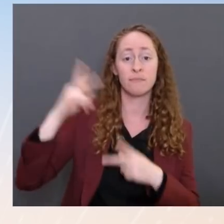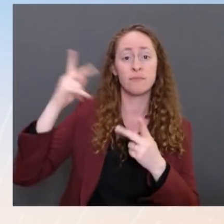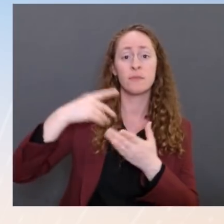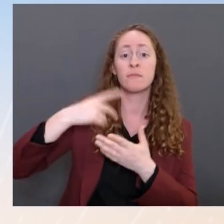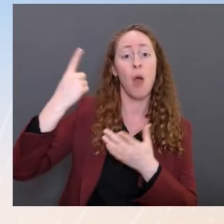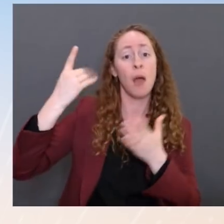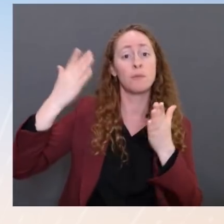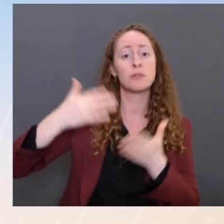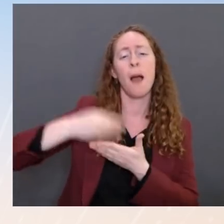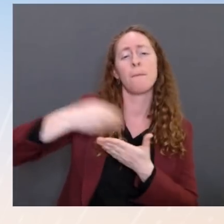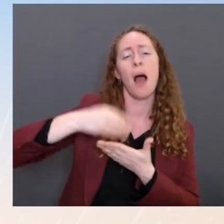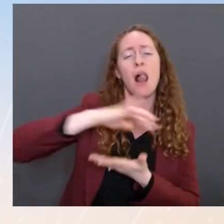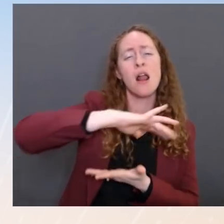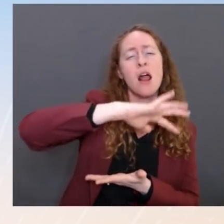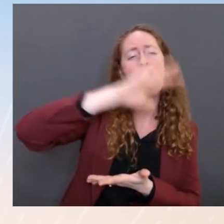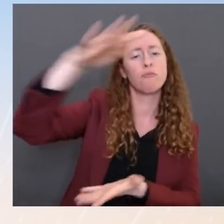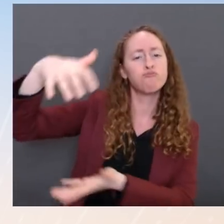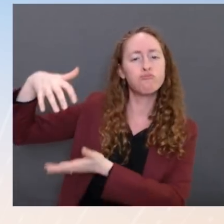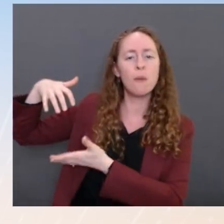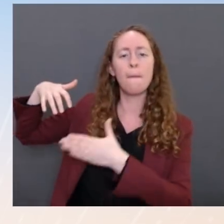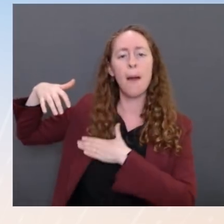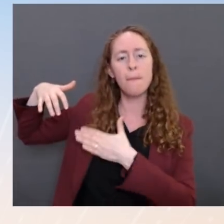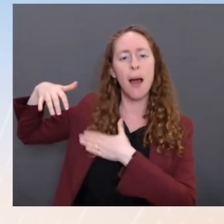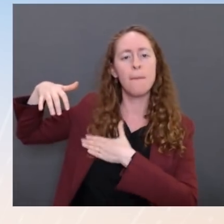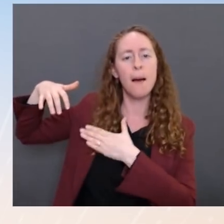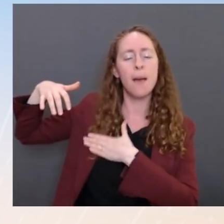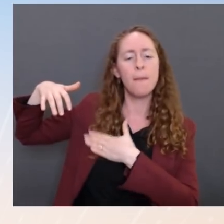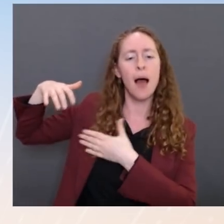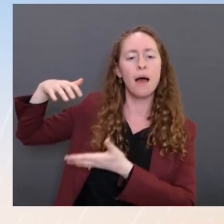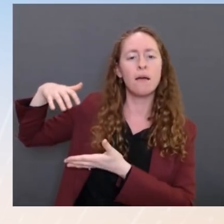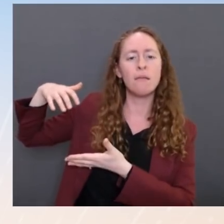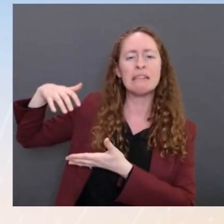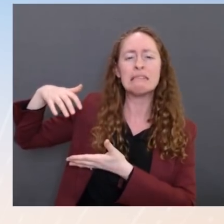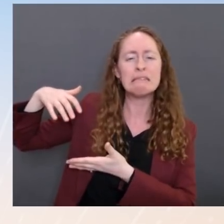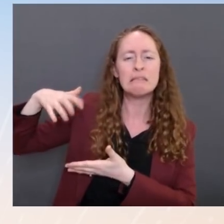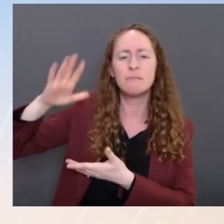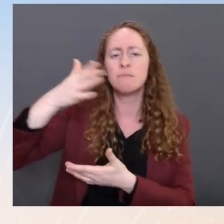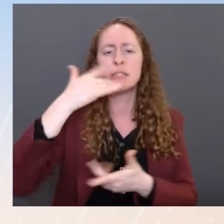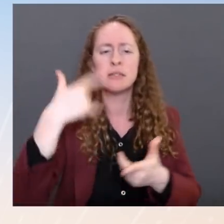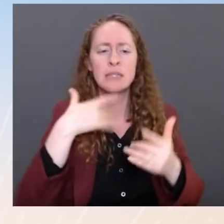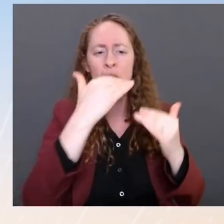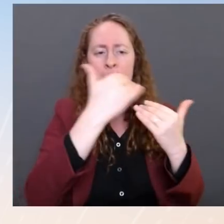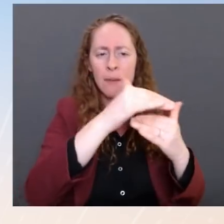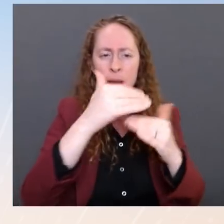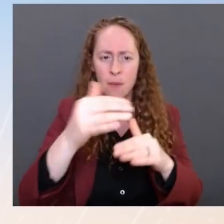because we know that that is an issue. Again, sometimes it's people who are fearful, but -- which is understandable.